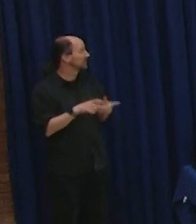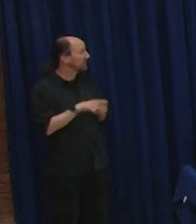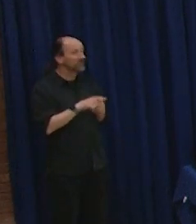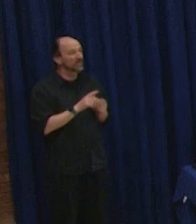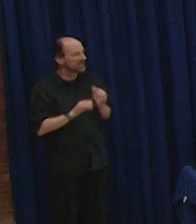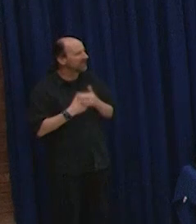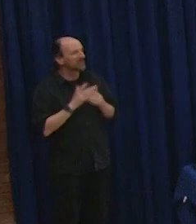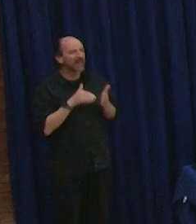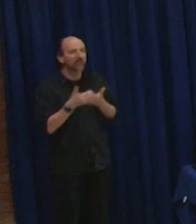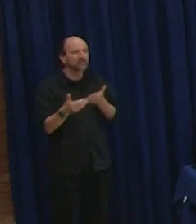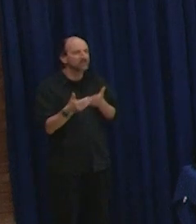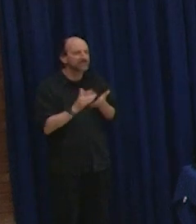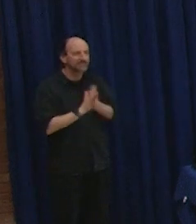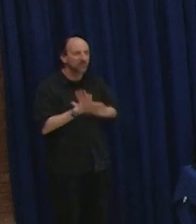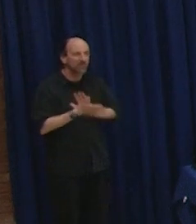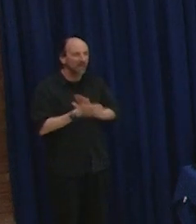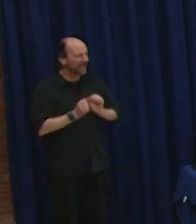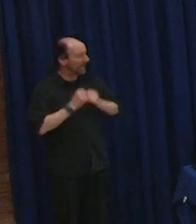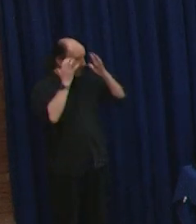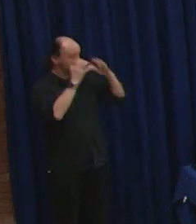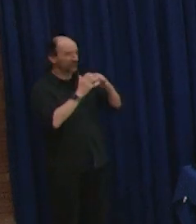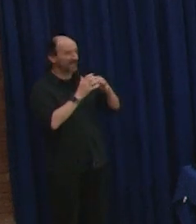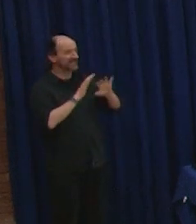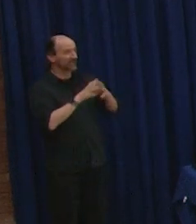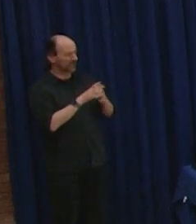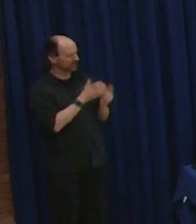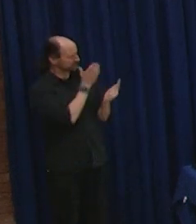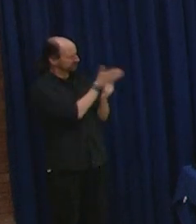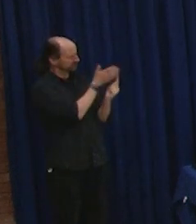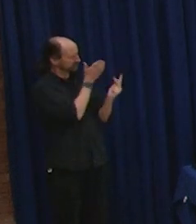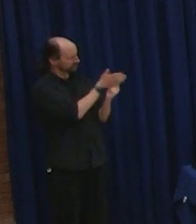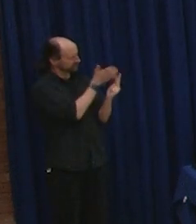you look at it, our brains are not nice and neat and we're messy, what does that mean when you're